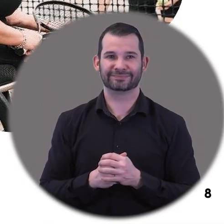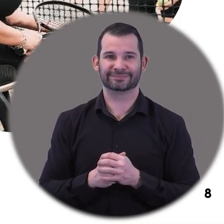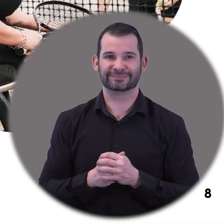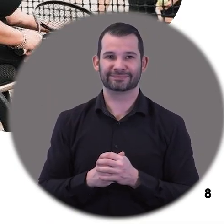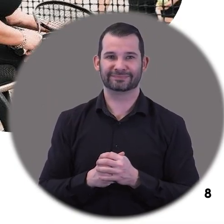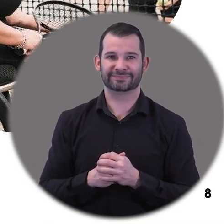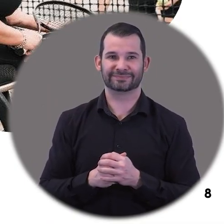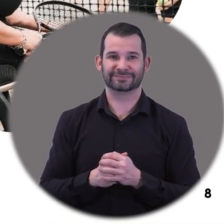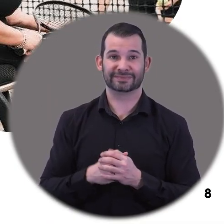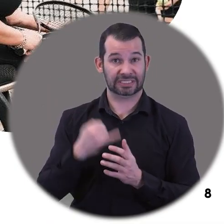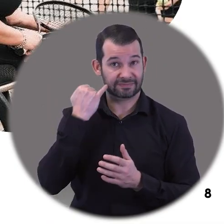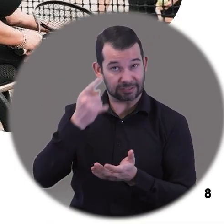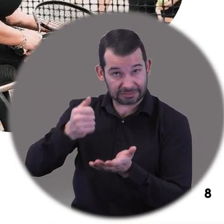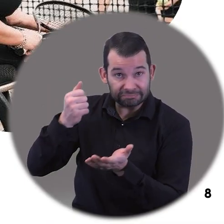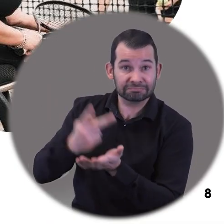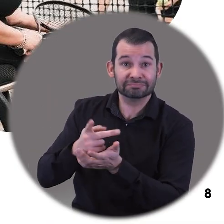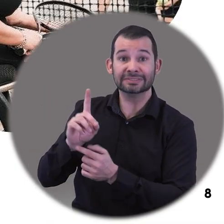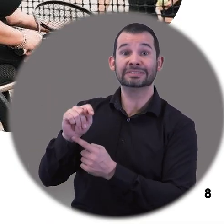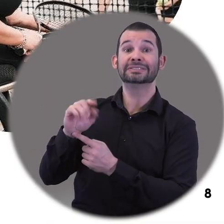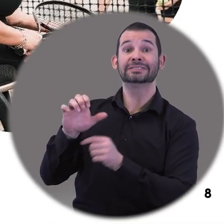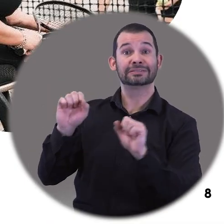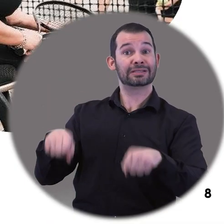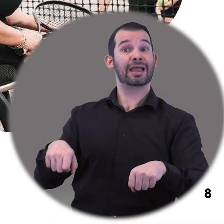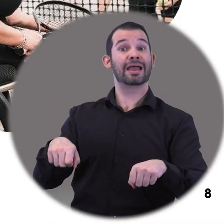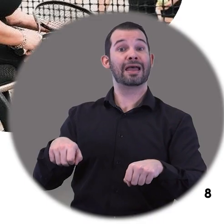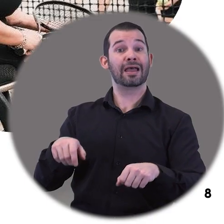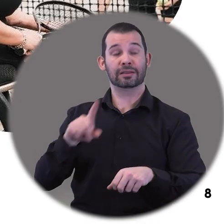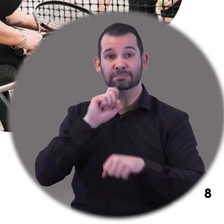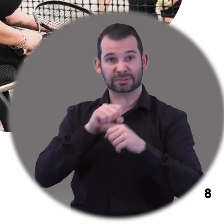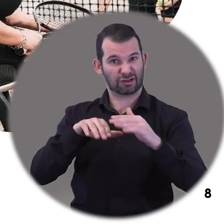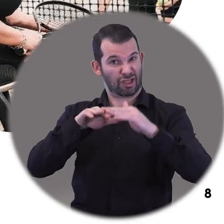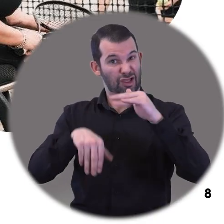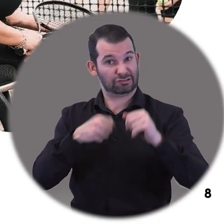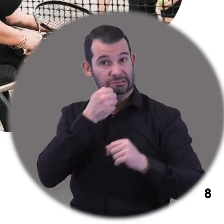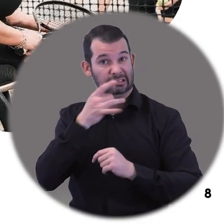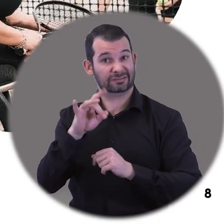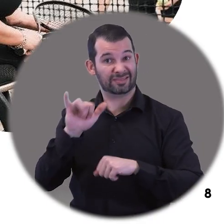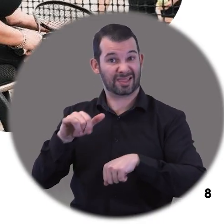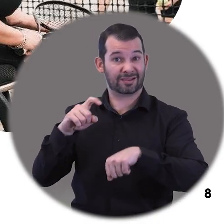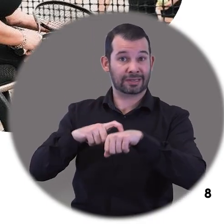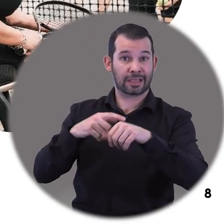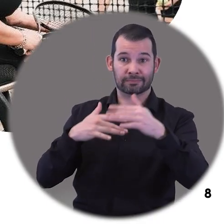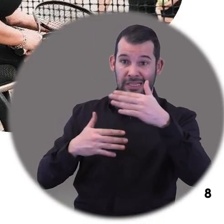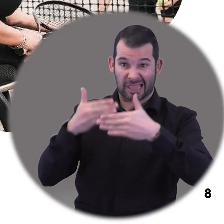If you’re eligible for the DTC and were under 18 years of age at the end of the year,